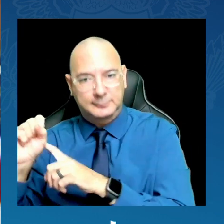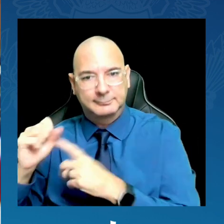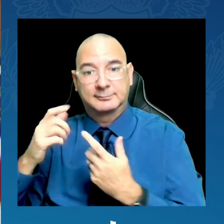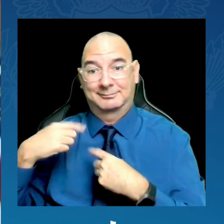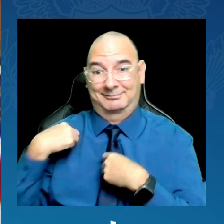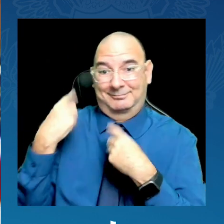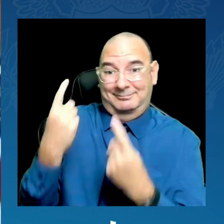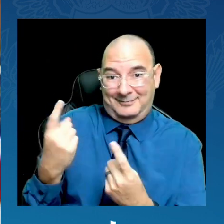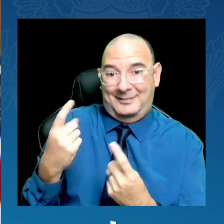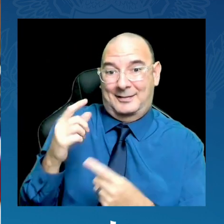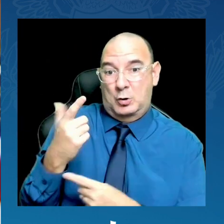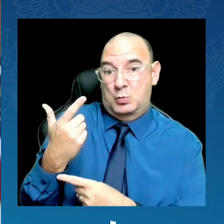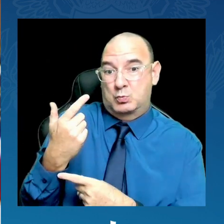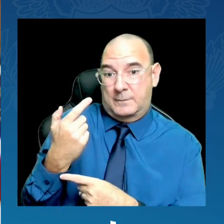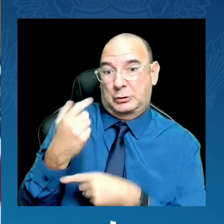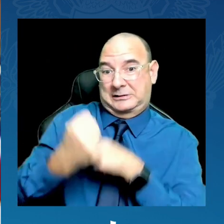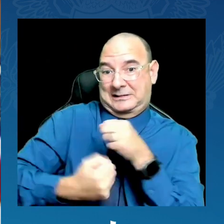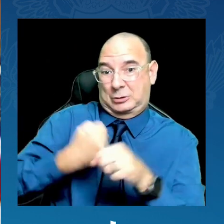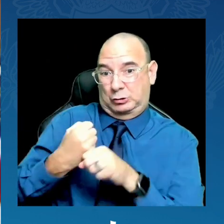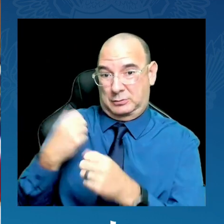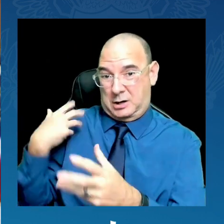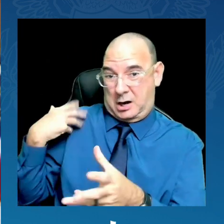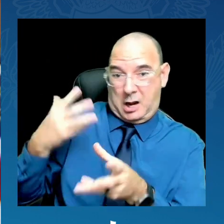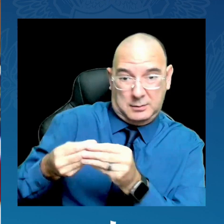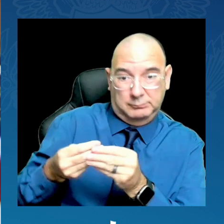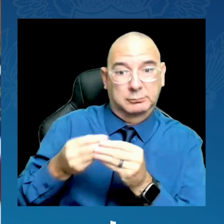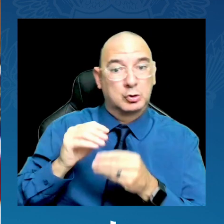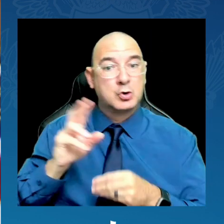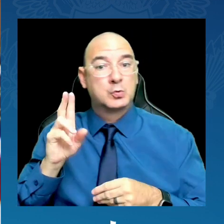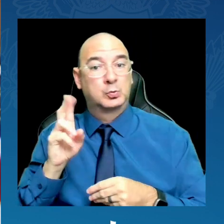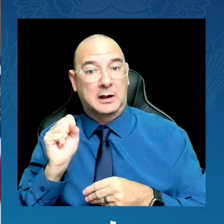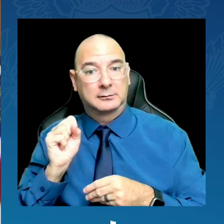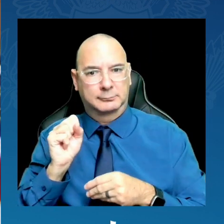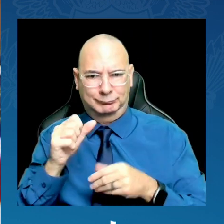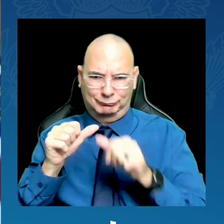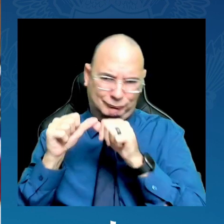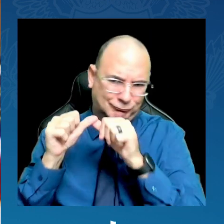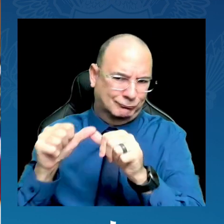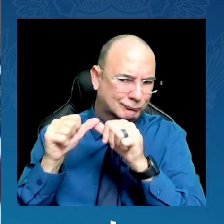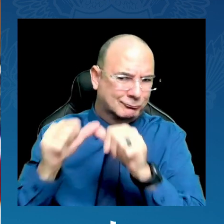the United States has had continued human presence in space.